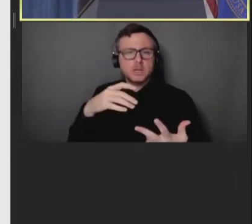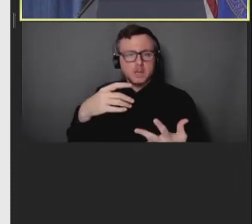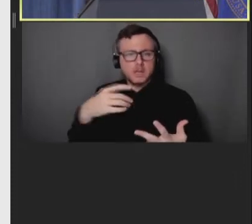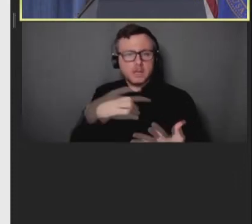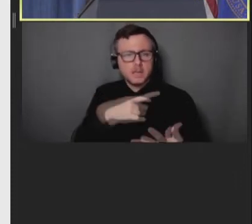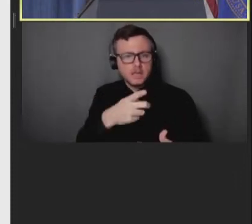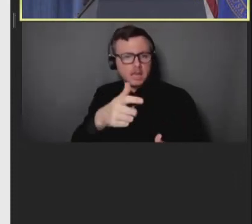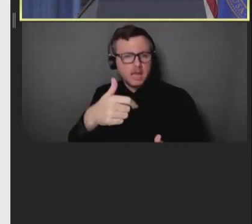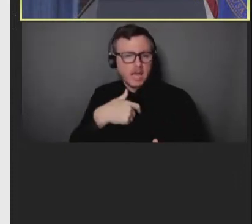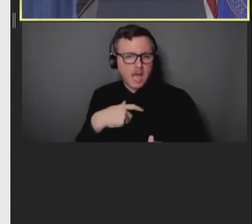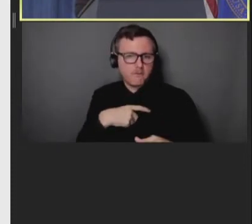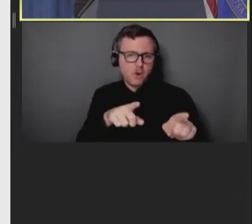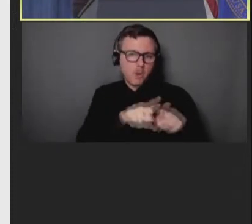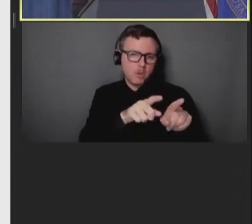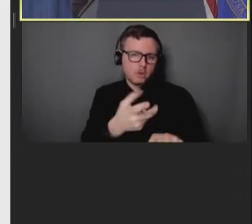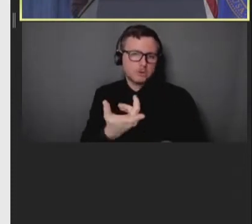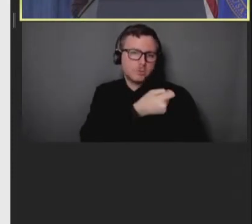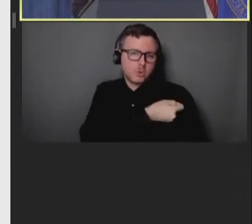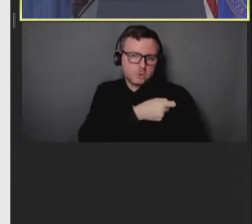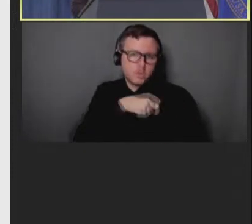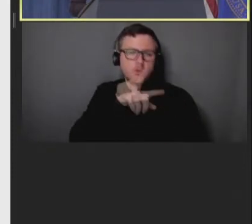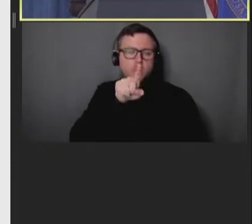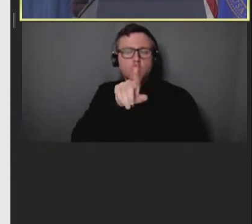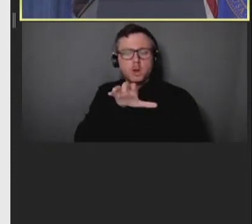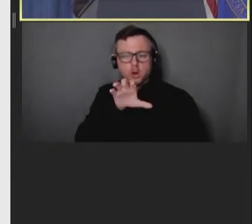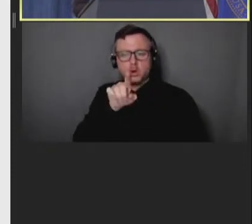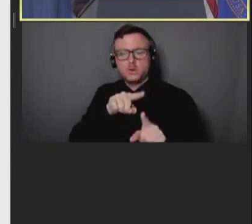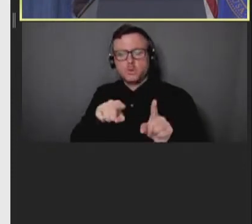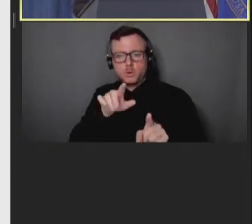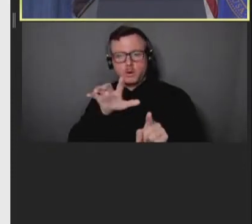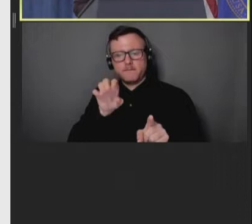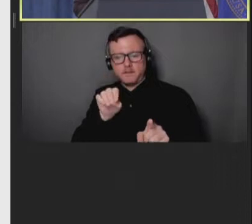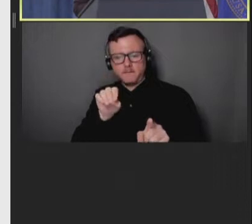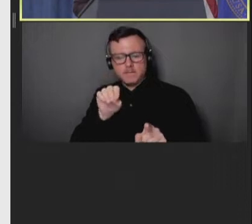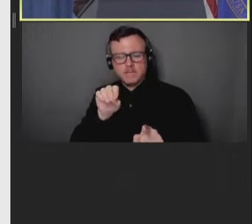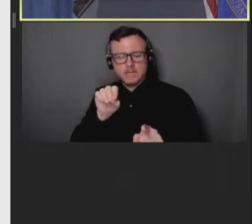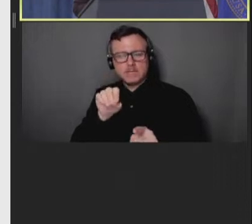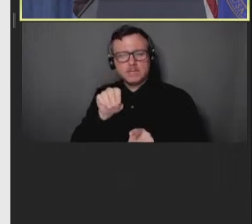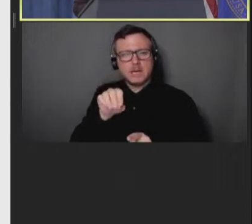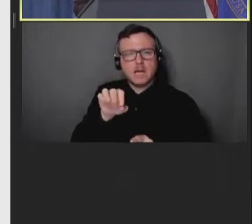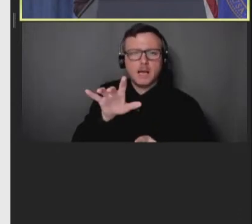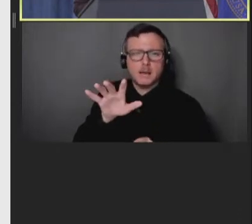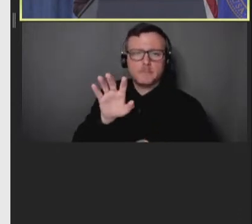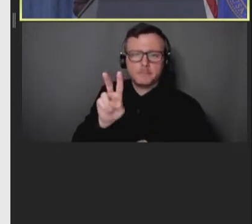separated by 12 weeks. The immunogenicity summary is going to be through day 91. I'm going to report